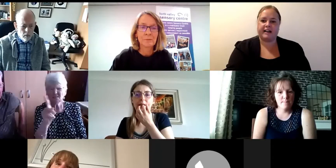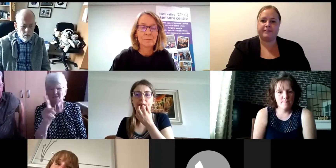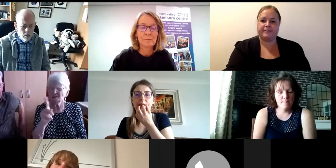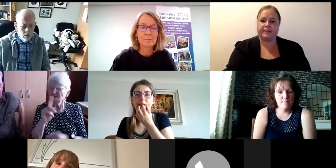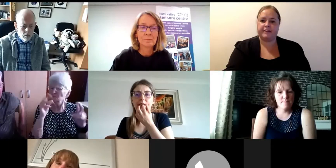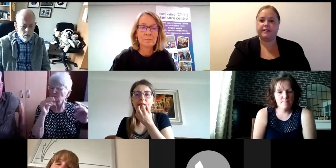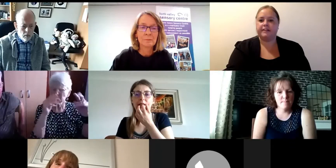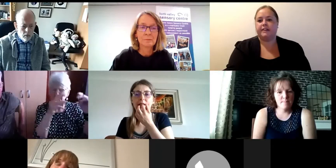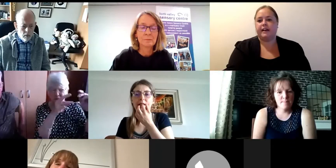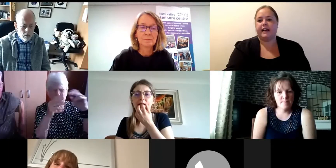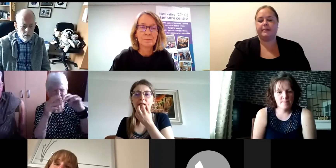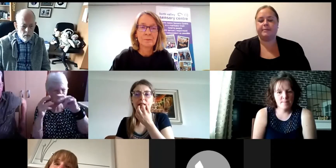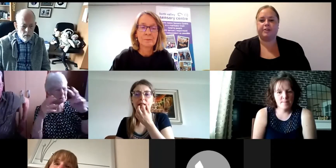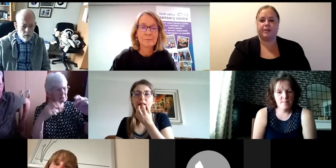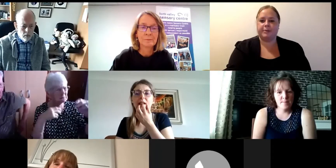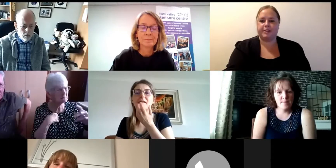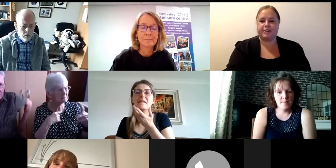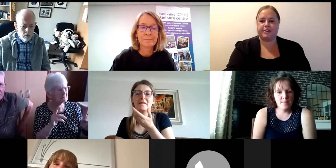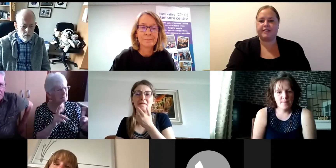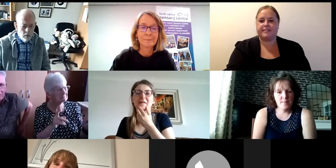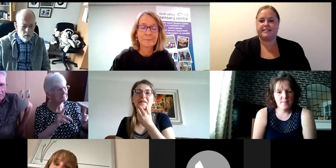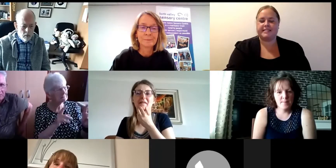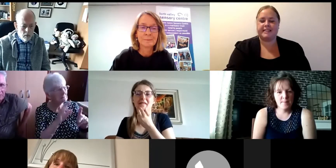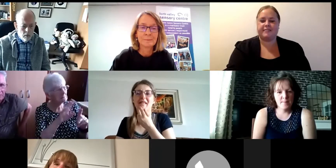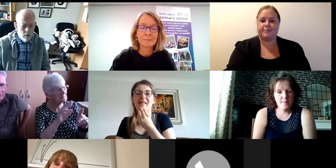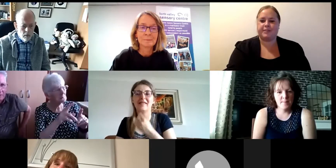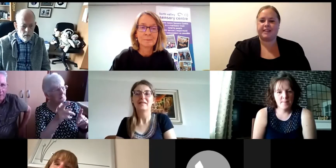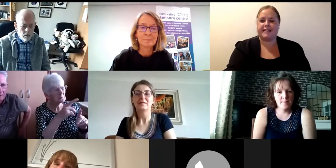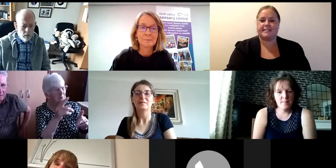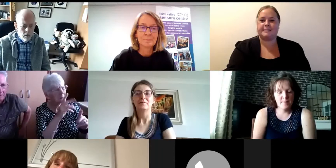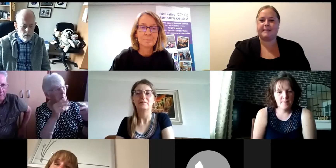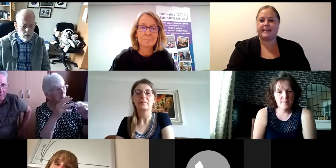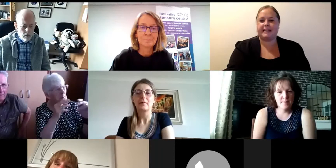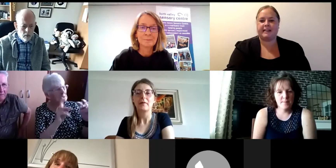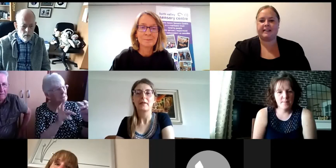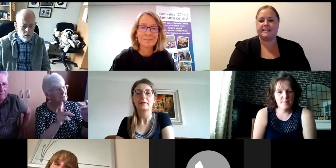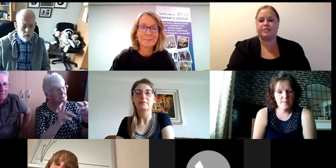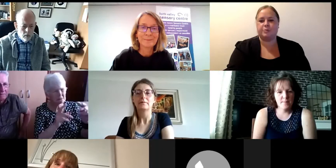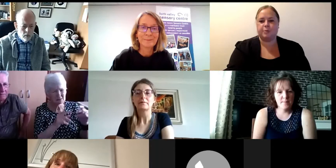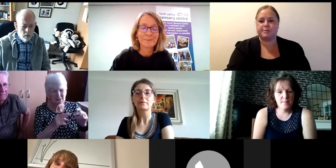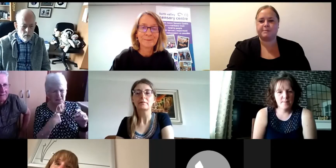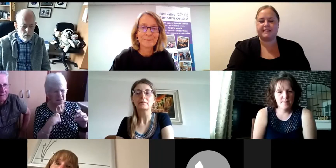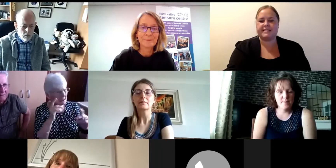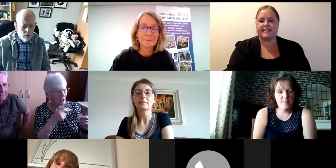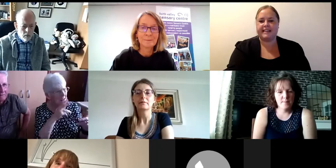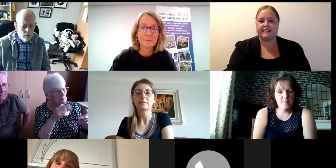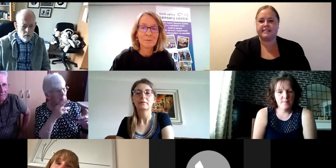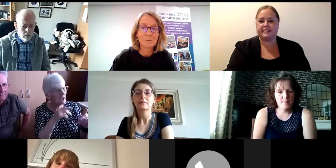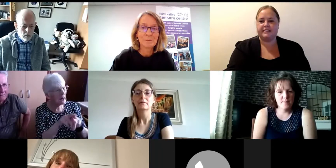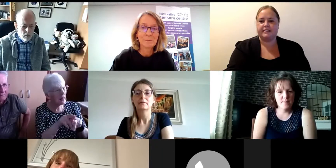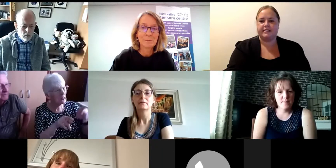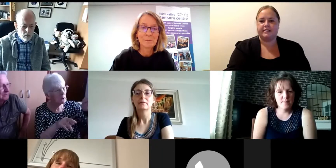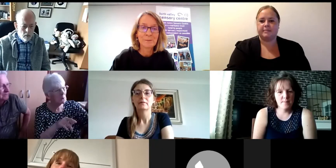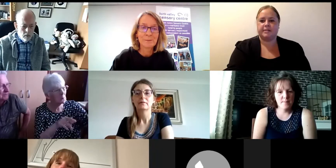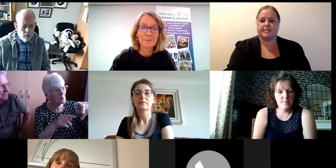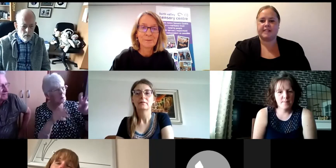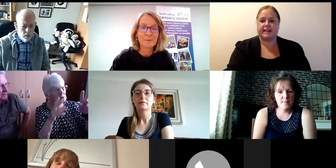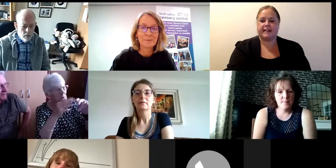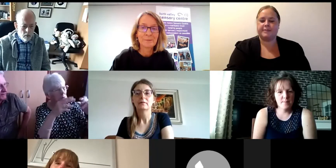And I would look around and see everyone speaking but I didn't know what was being said.